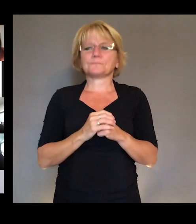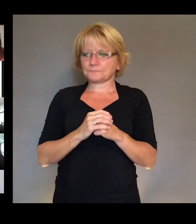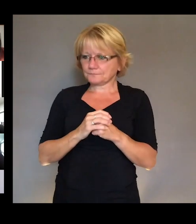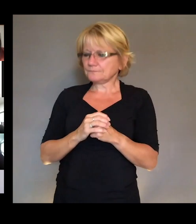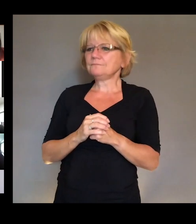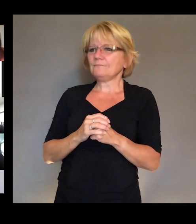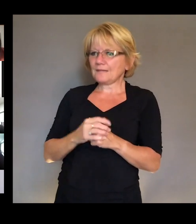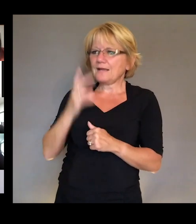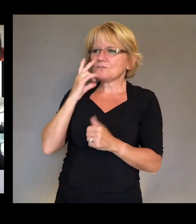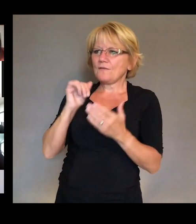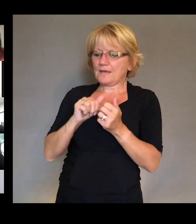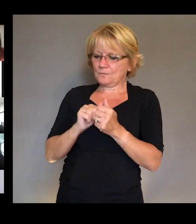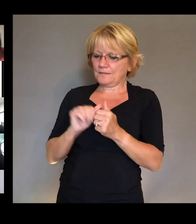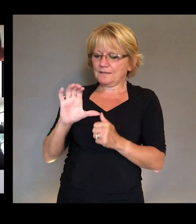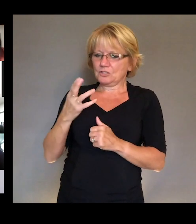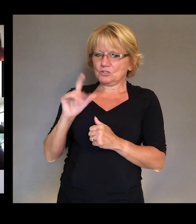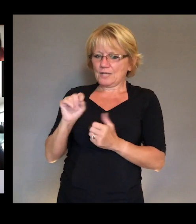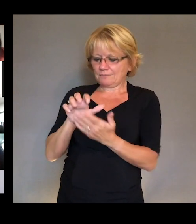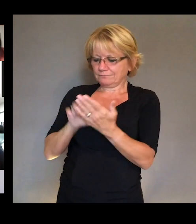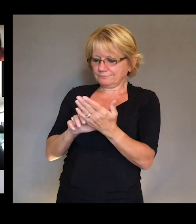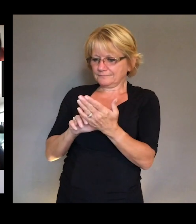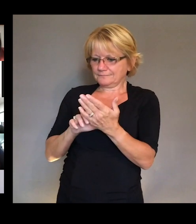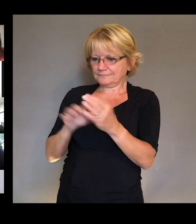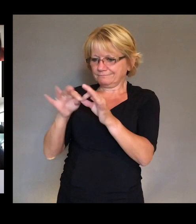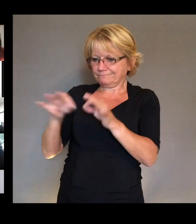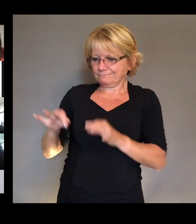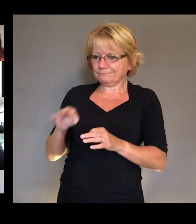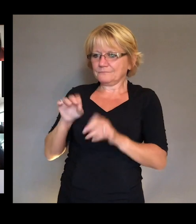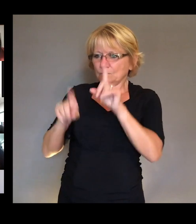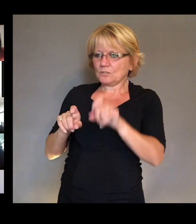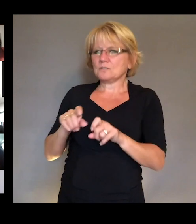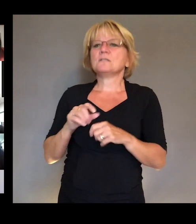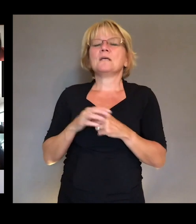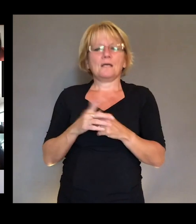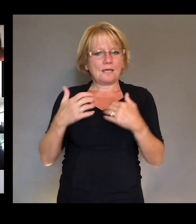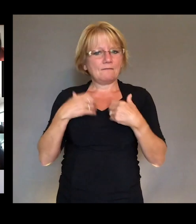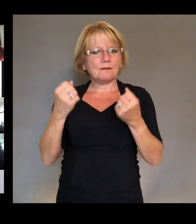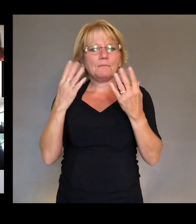So yeah, I saw that question in the chat too, about, you know, there are a lot of ways in which we,